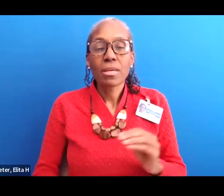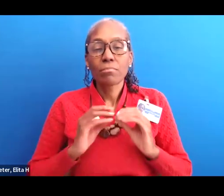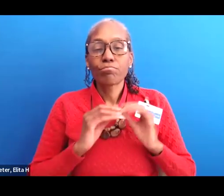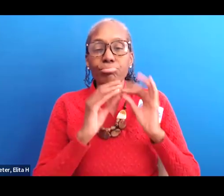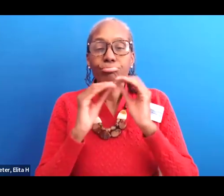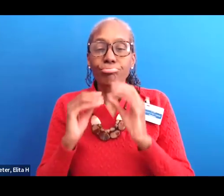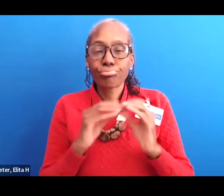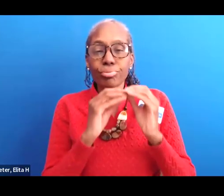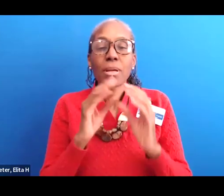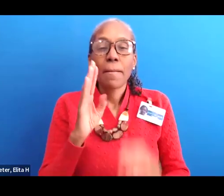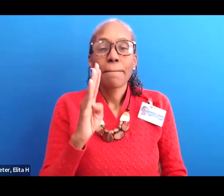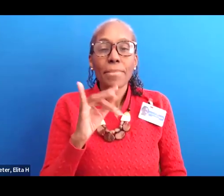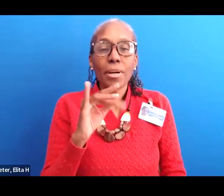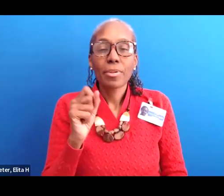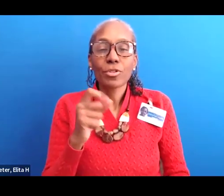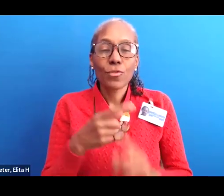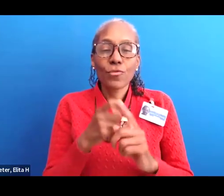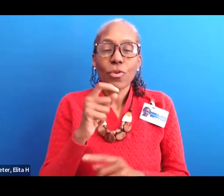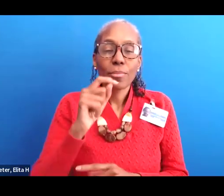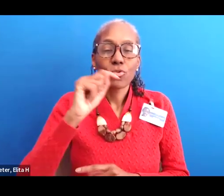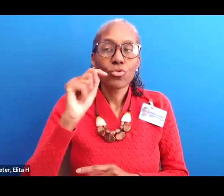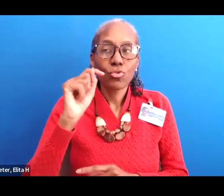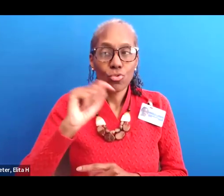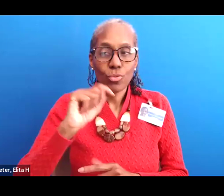which is more from expelling the urine than from making the urine.